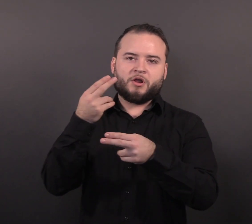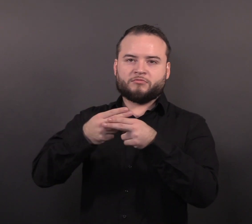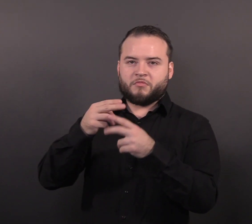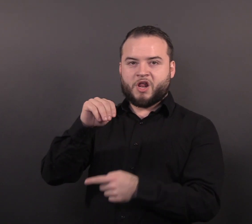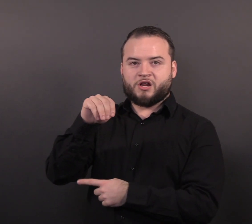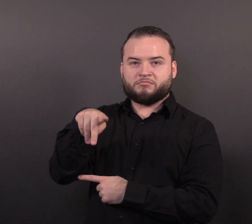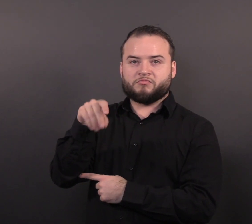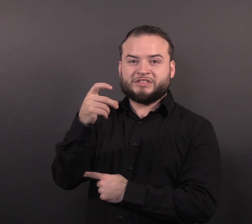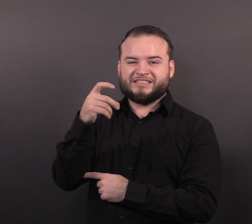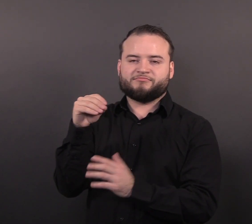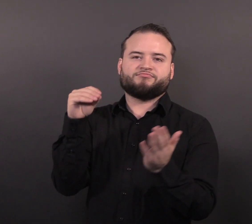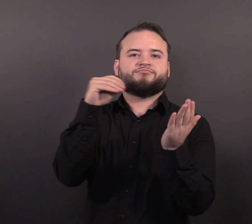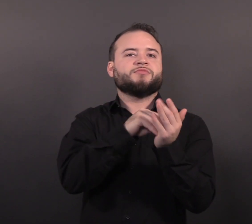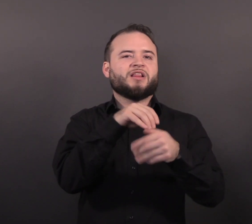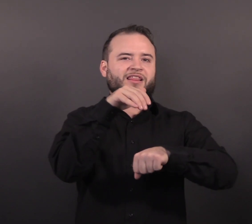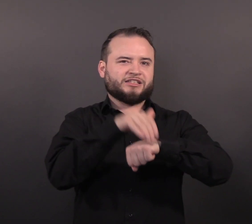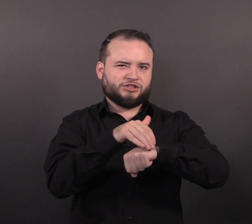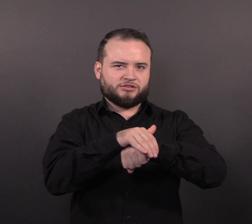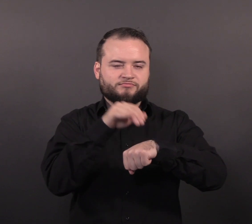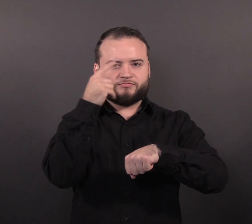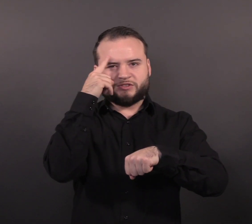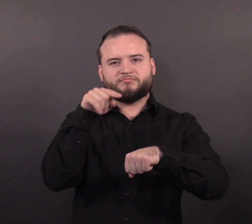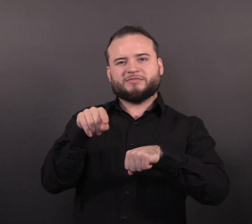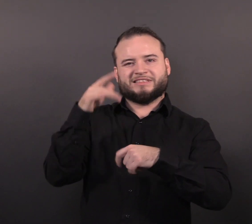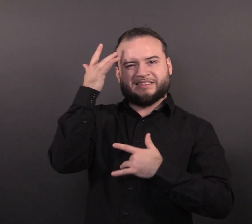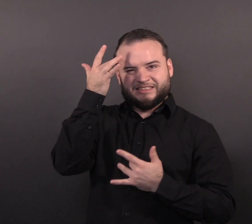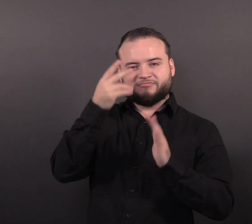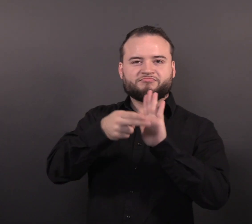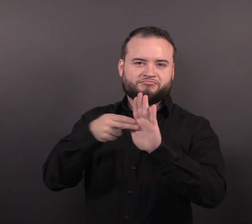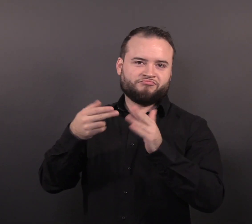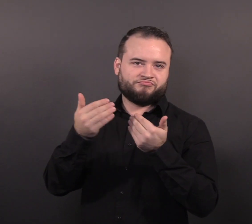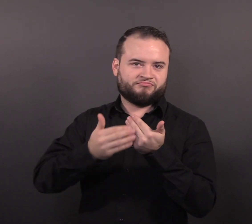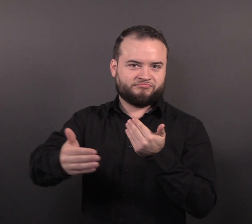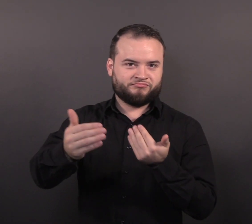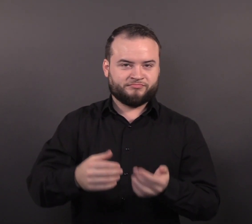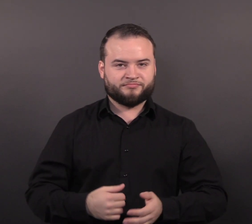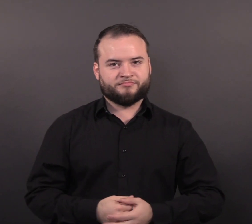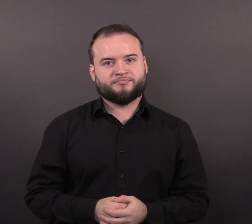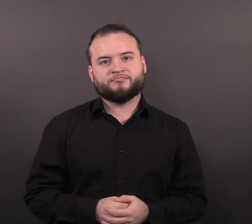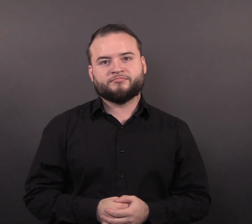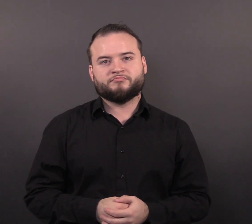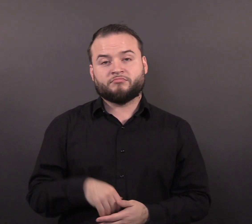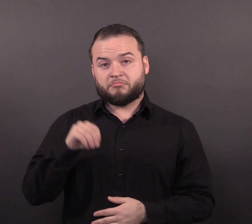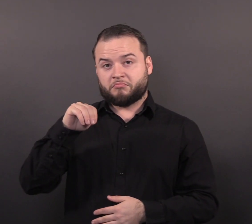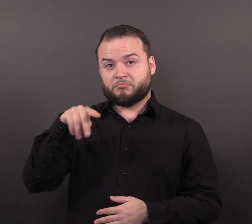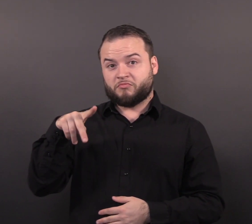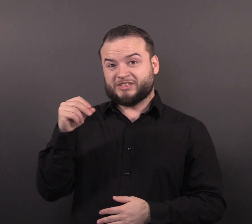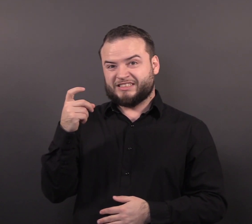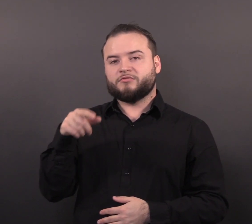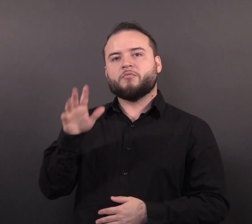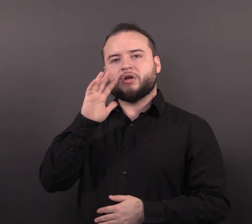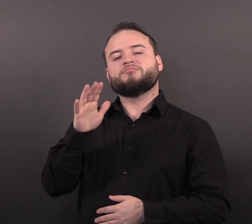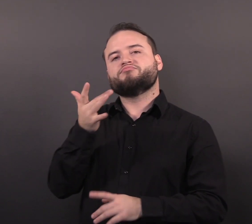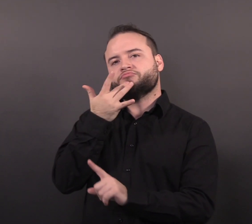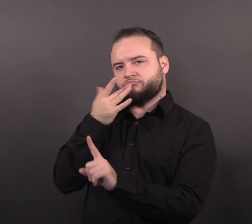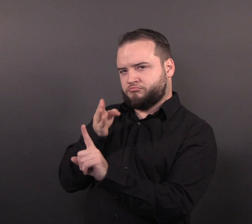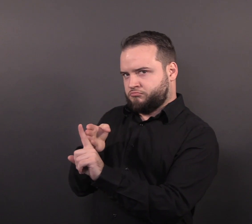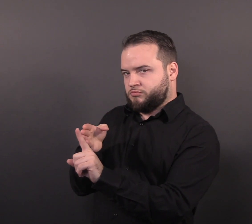• Mpox will become a preferred term, replacing monkeypox, after a transition period of one year.